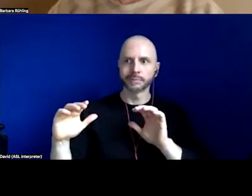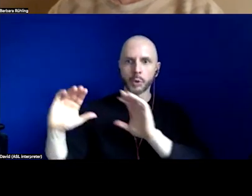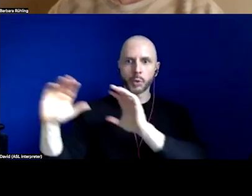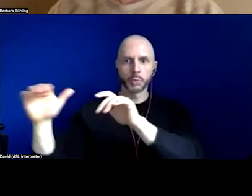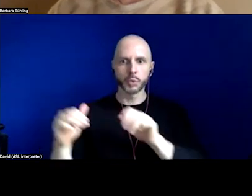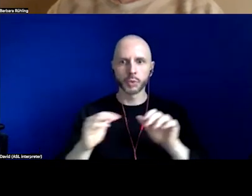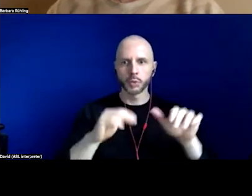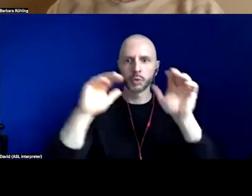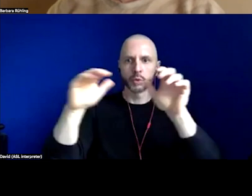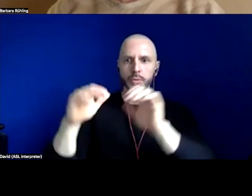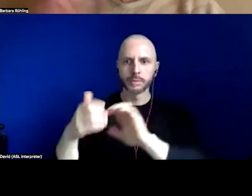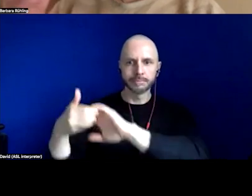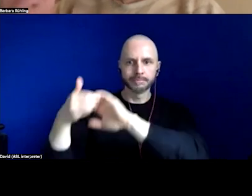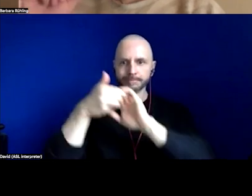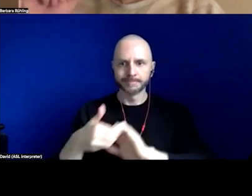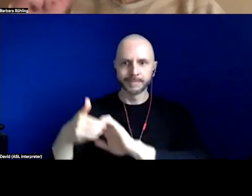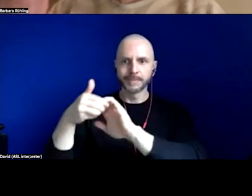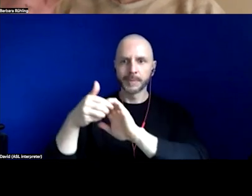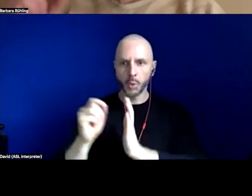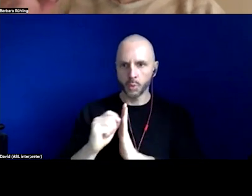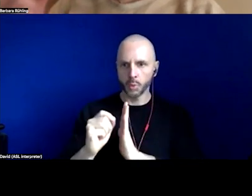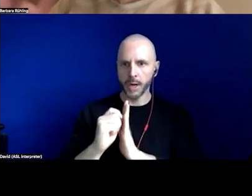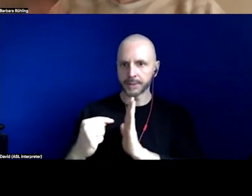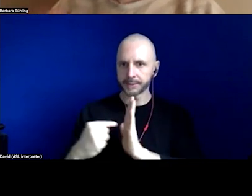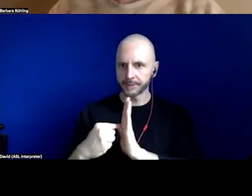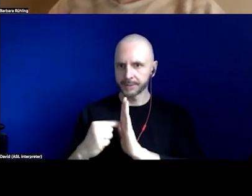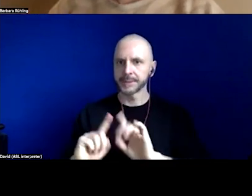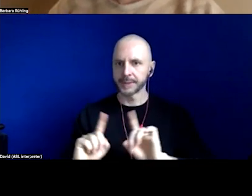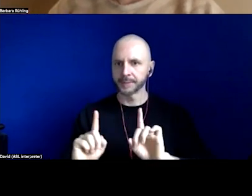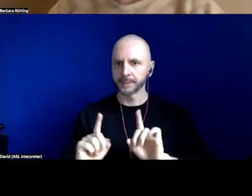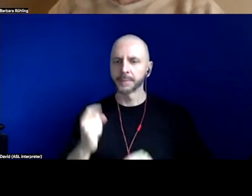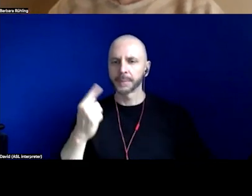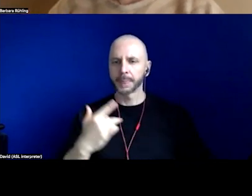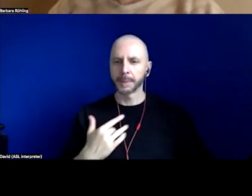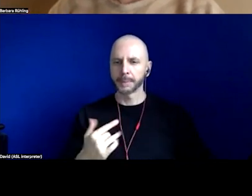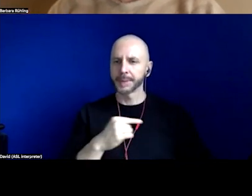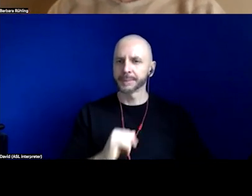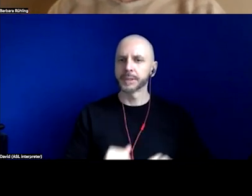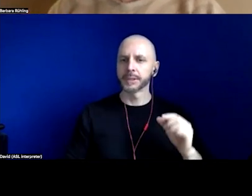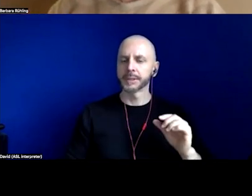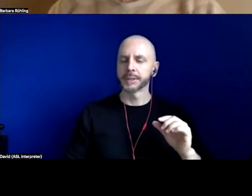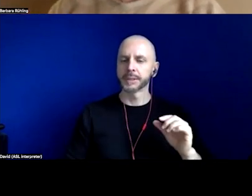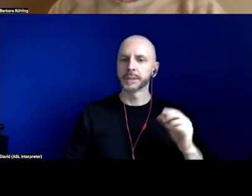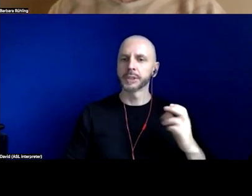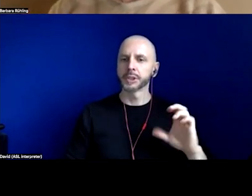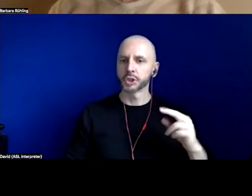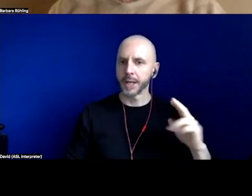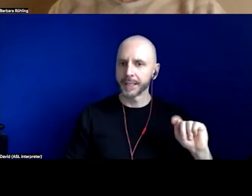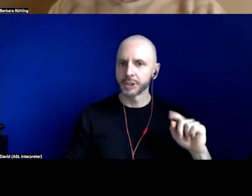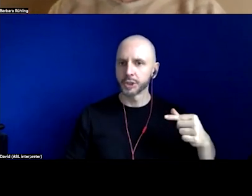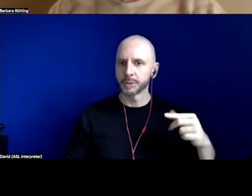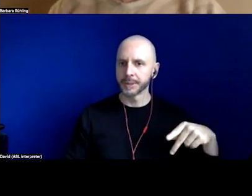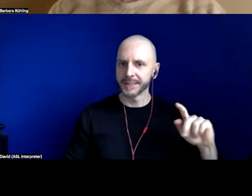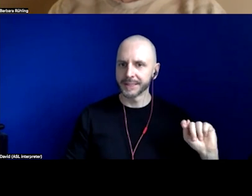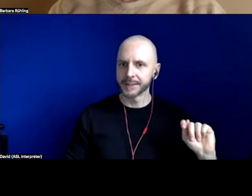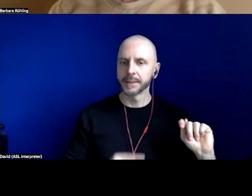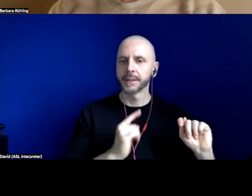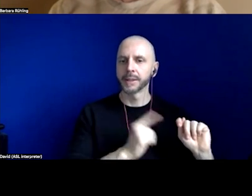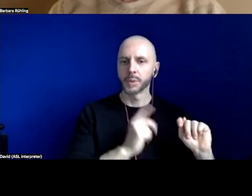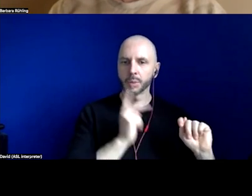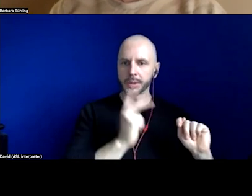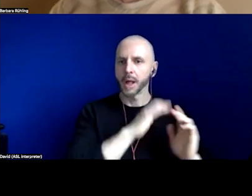direct conversational style as we see in ChatGPT, for example. Instead, we need to find out how can